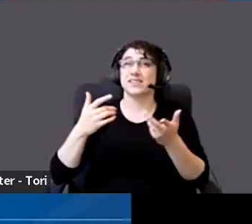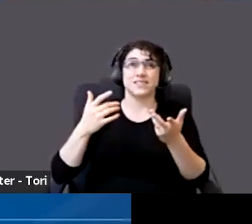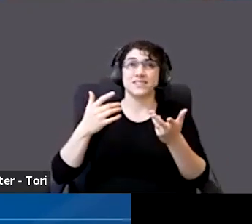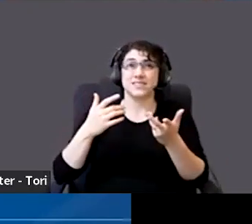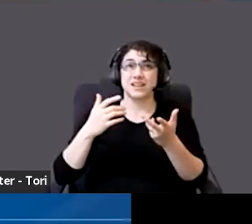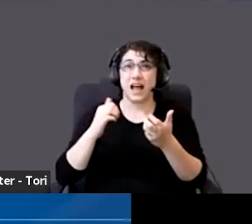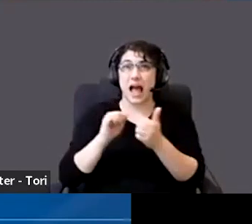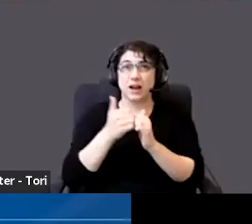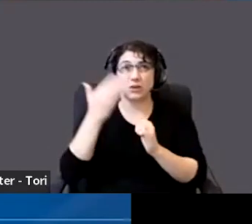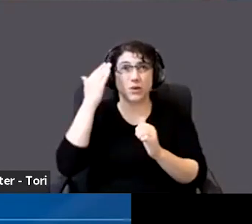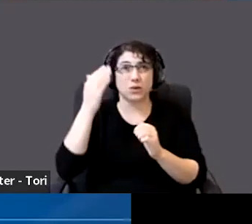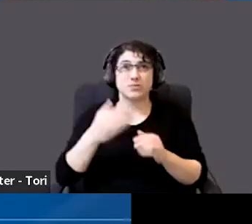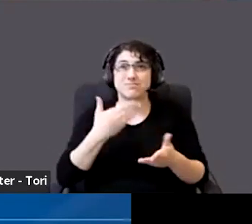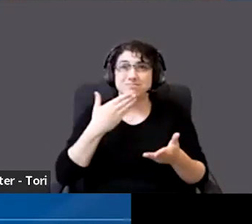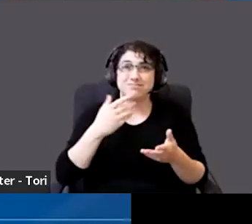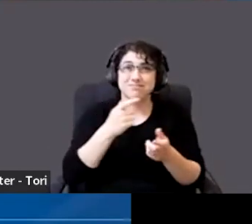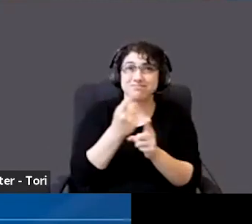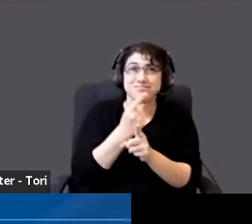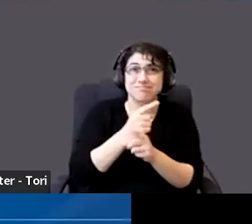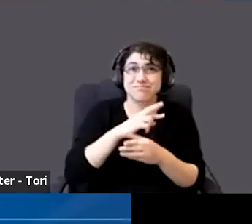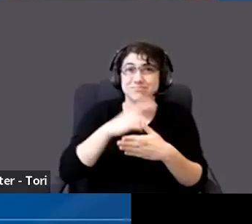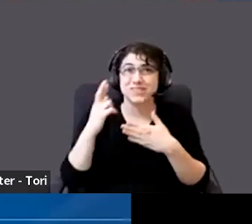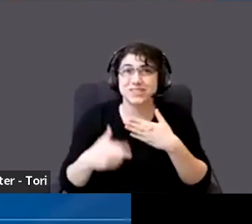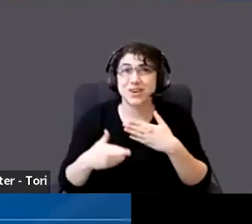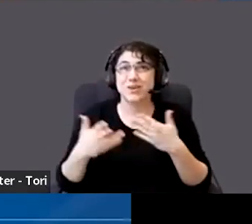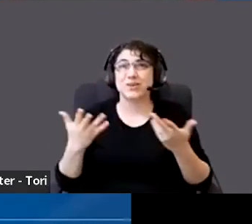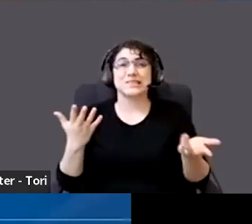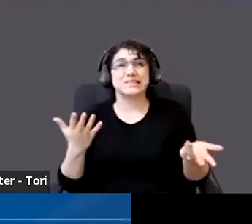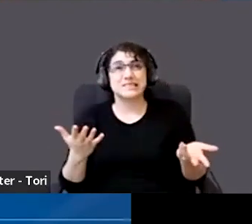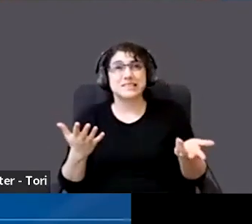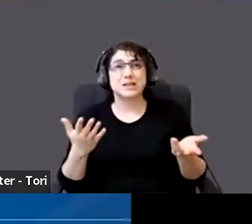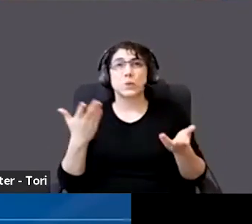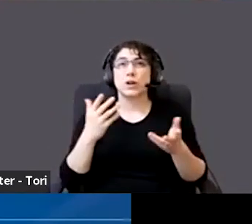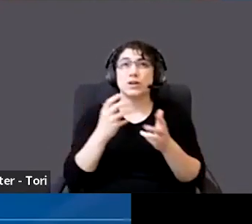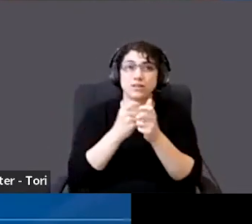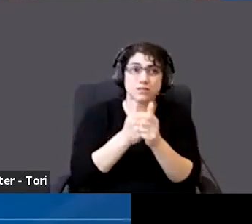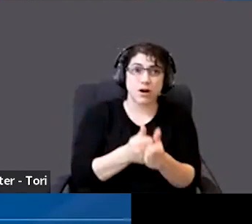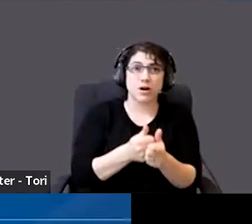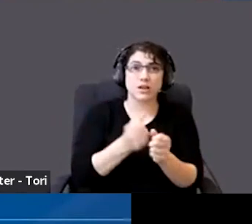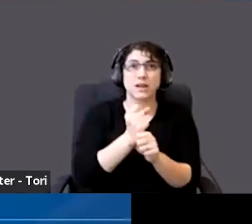And so what quality parameters do you use to assure you have adequately looked for and not missed anything,